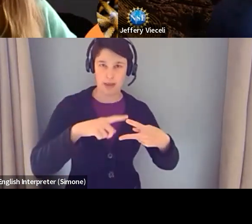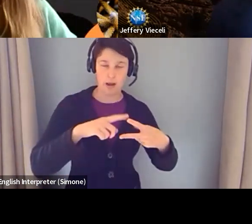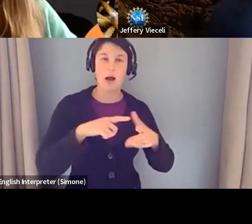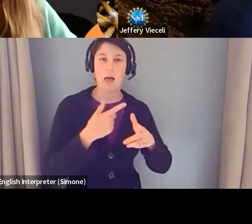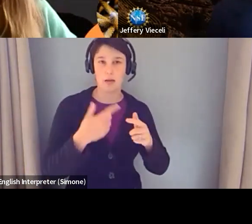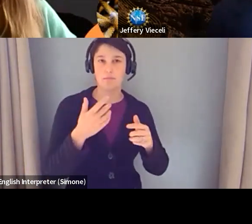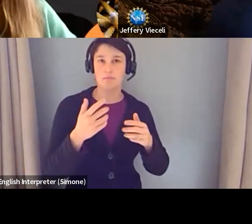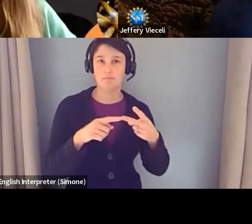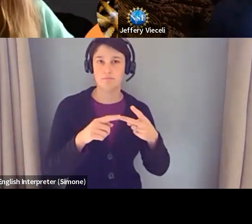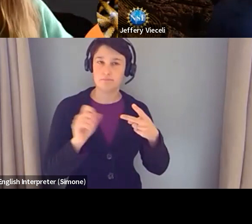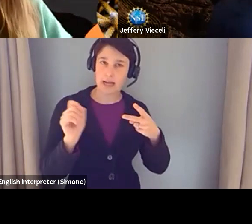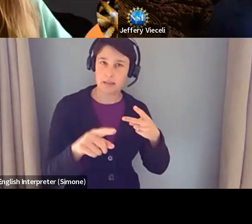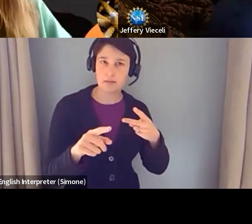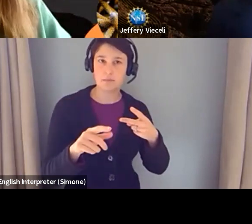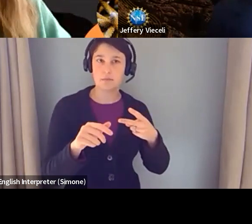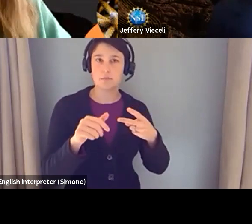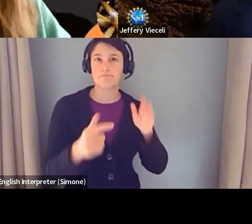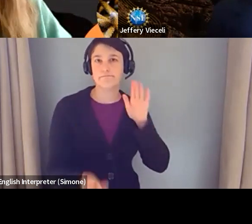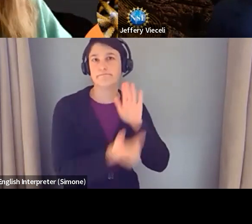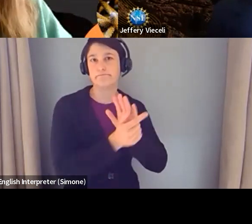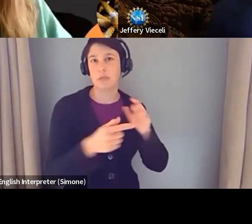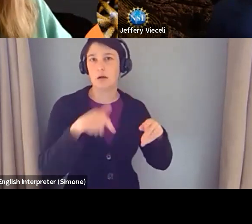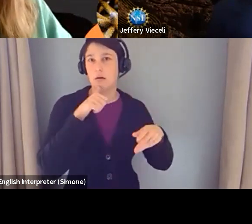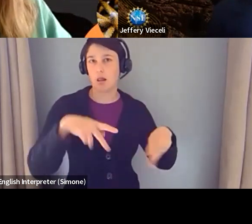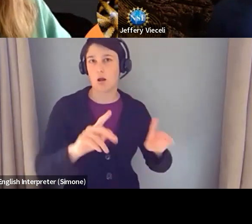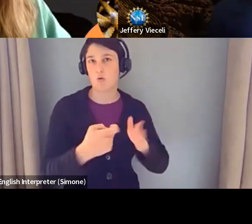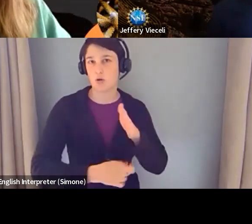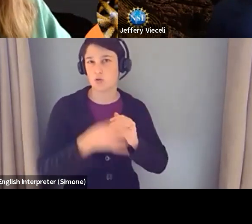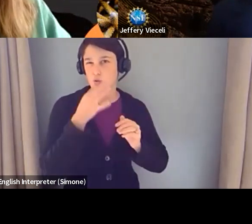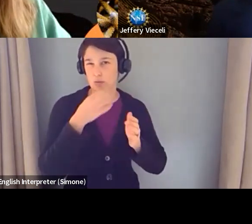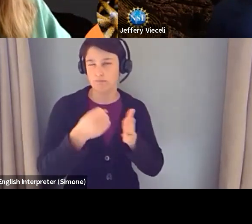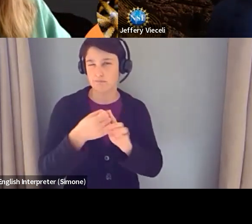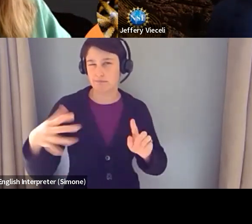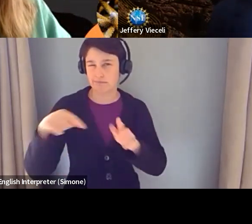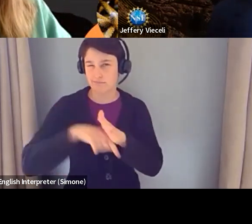we'll get on to unallowable costs in a little bit more detail.